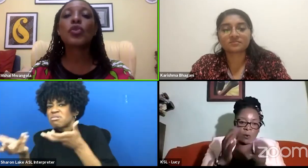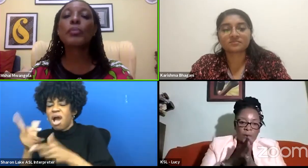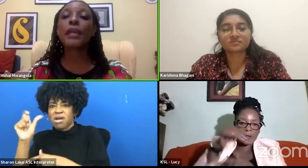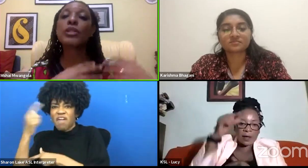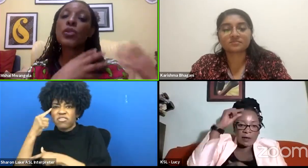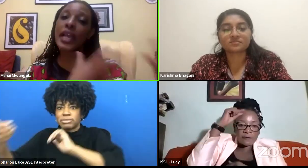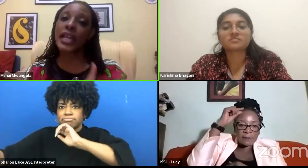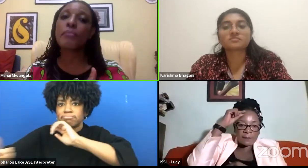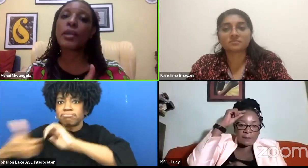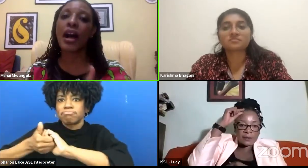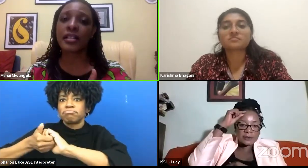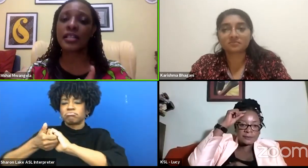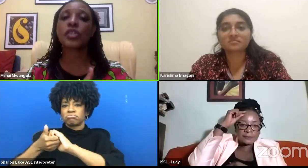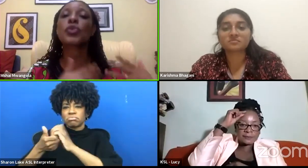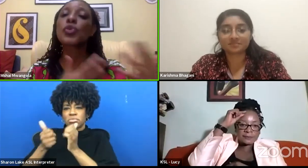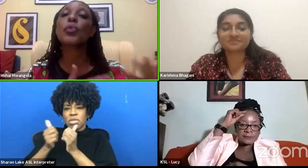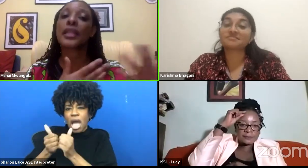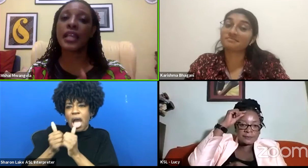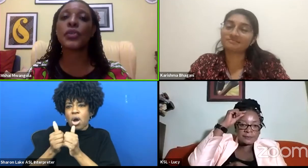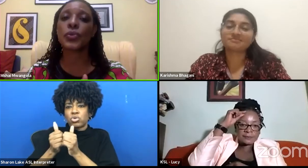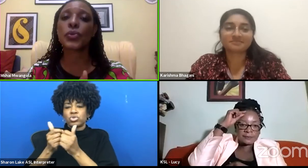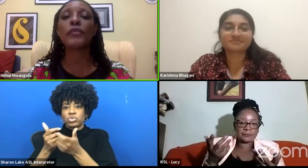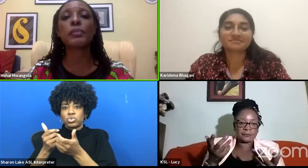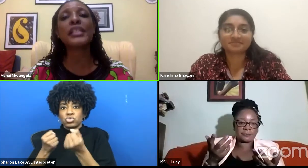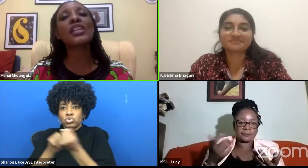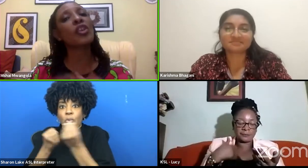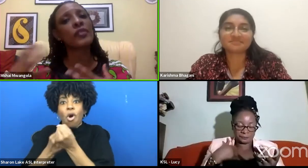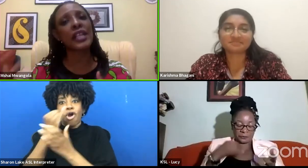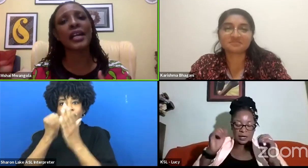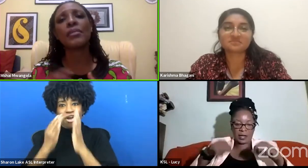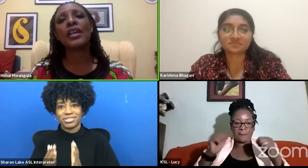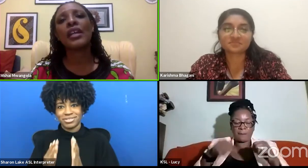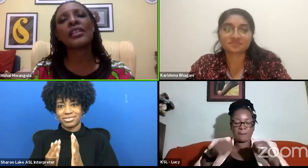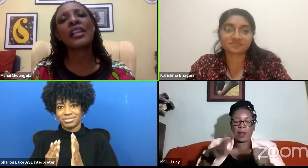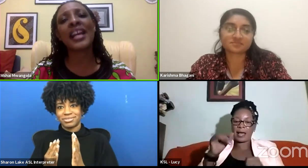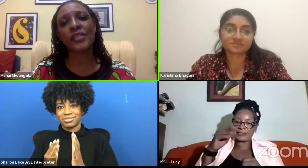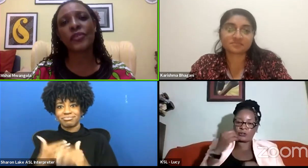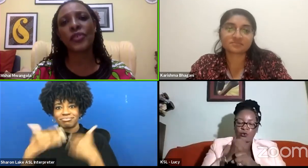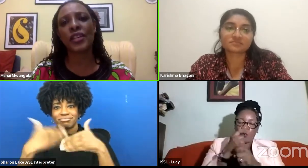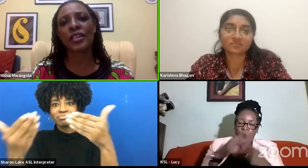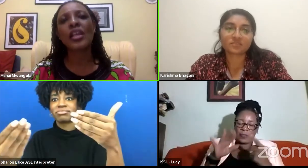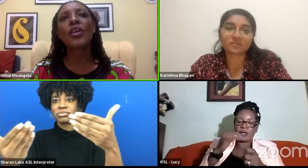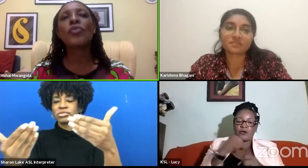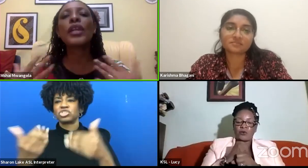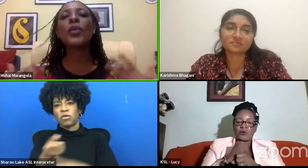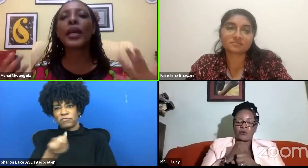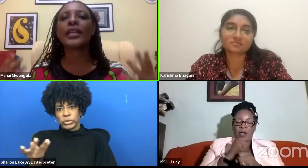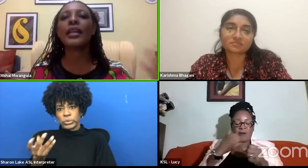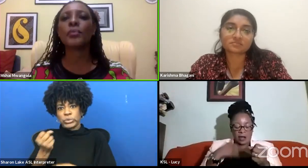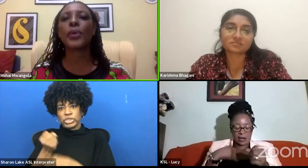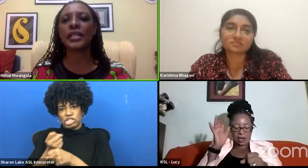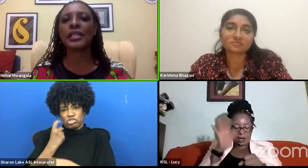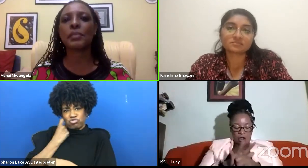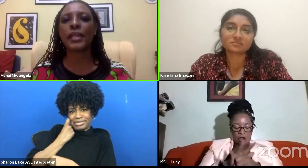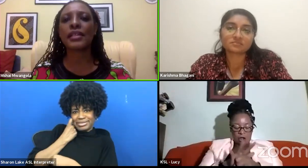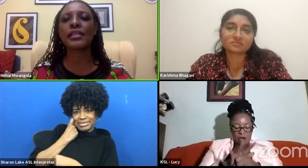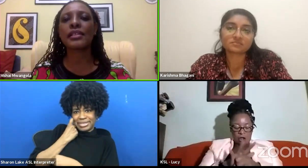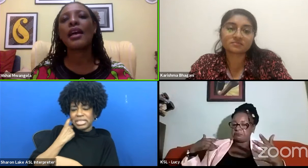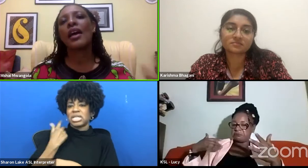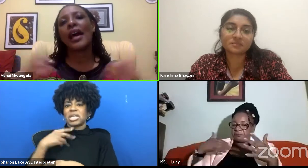to be able to enable artists to do what they do? So I've spent a lot of time in the last few years, really working in policy spaces.